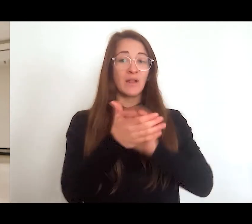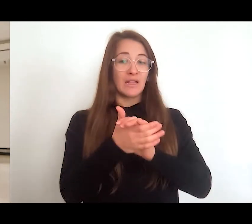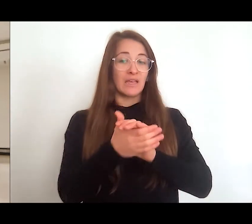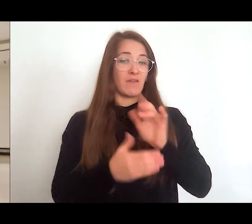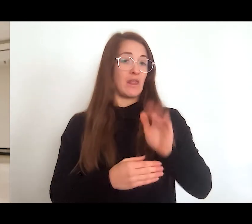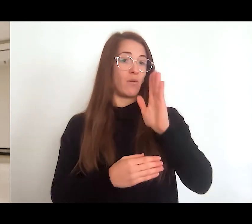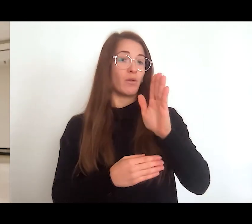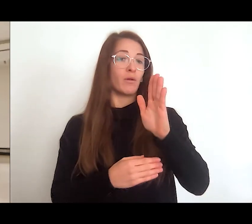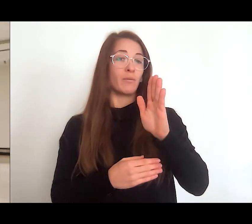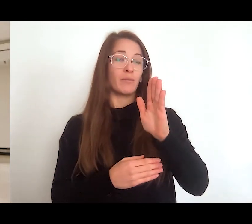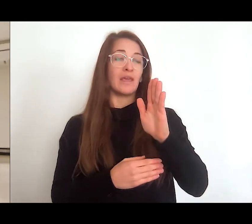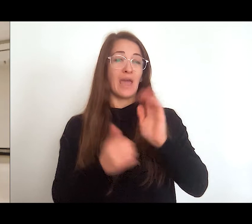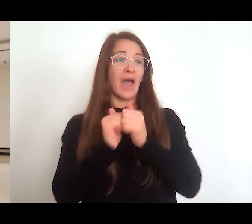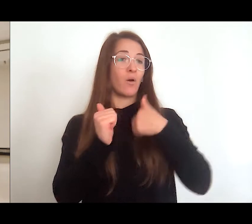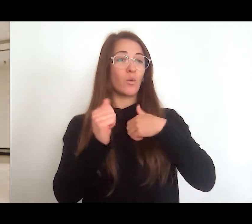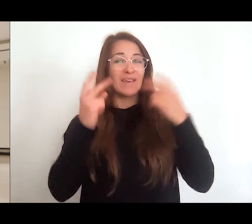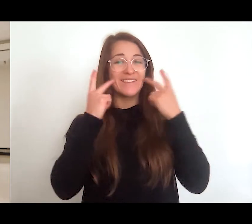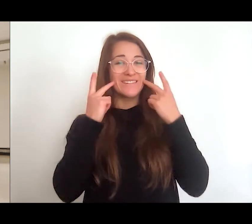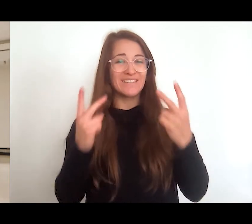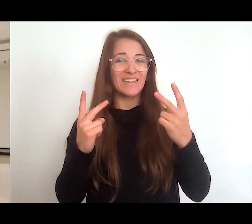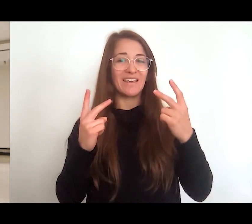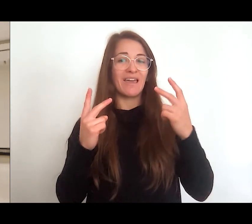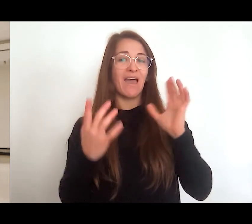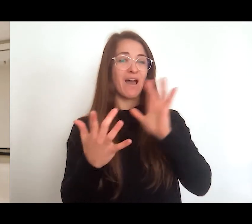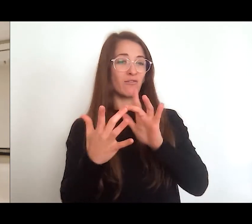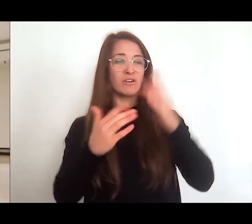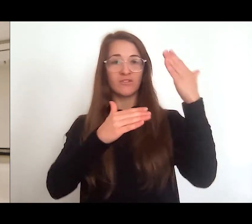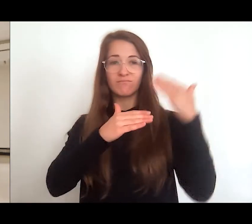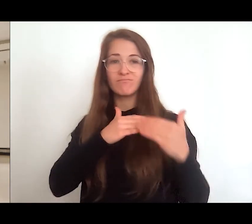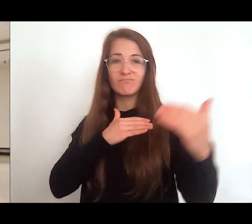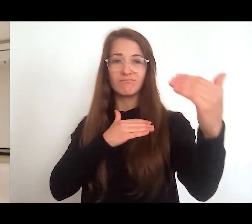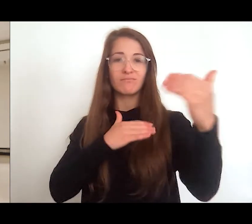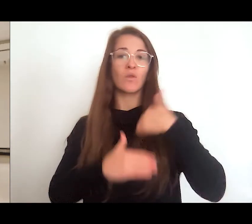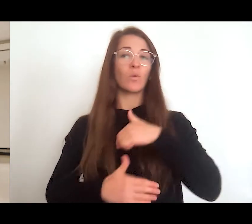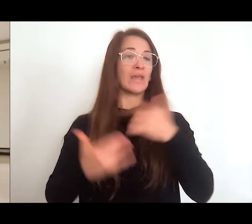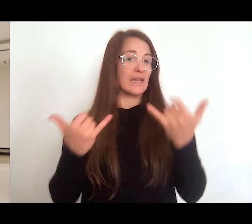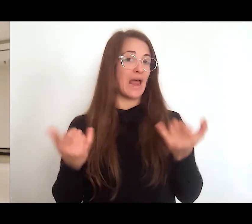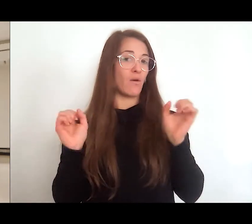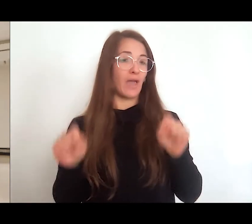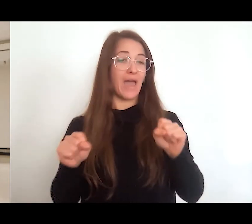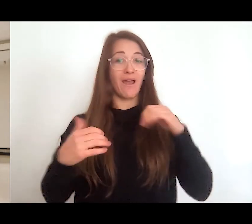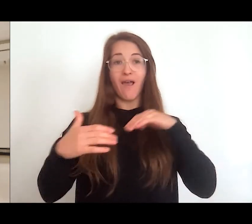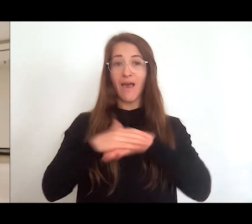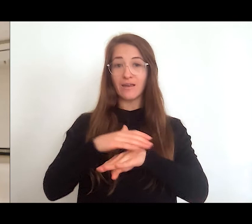ALSO IN PERSON AND I BELIEVE THAT WILL BE THE WAY THAT WE'LL SEE OUTREACH FROM NOW ON BECAUSE